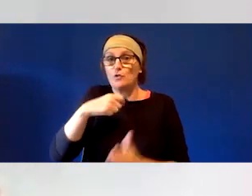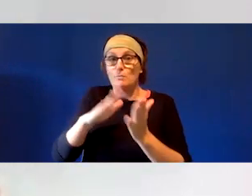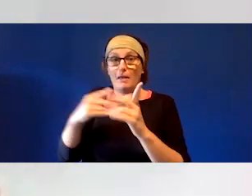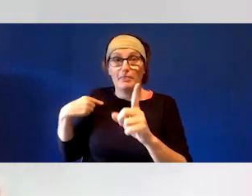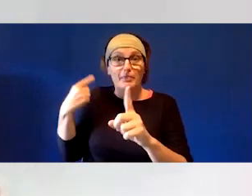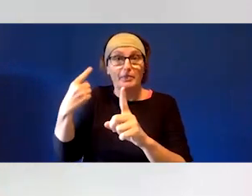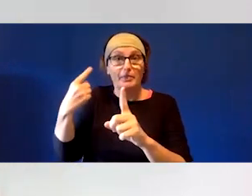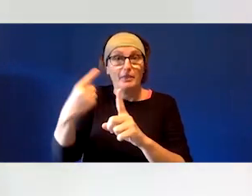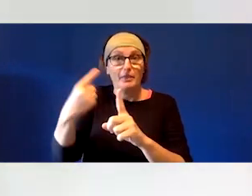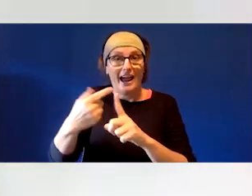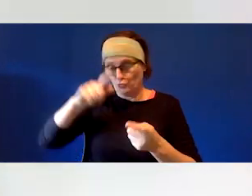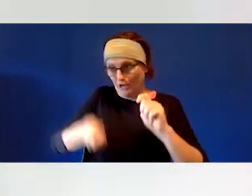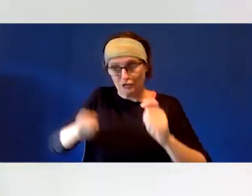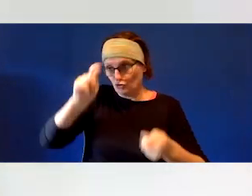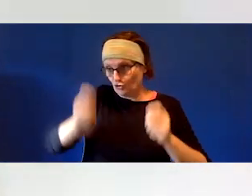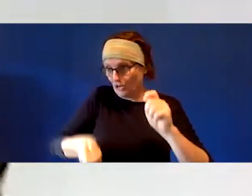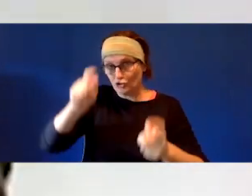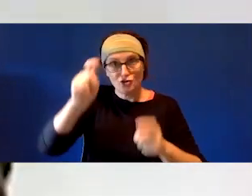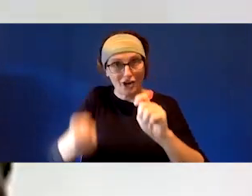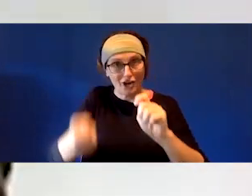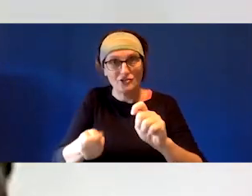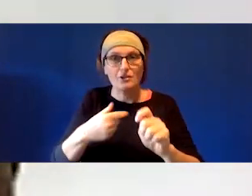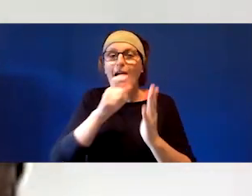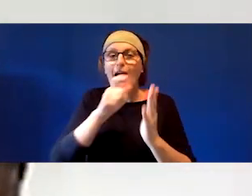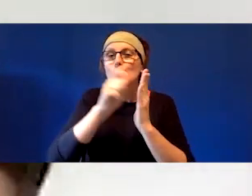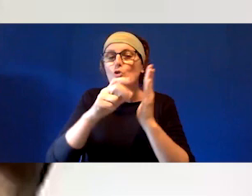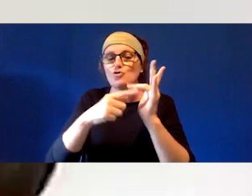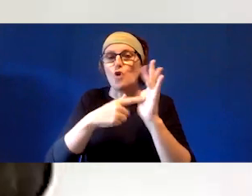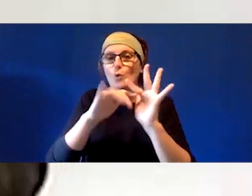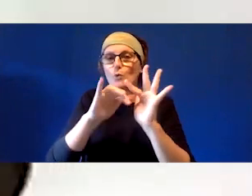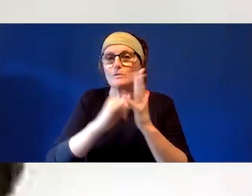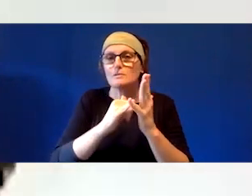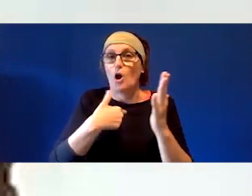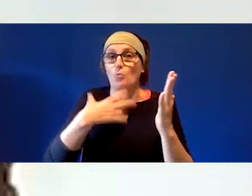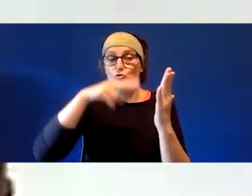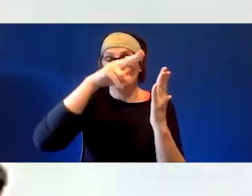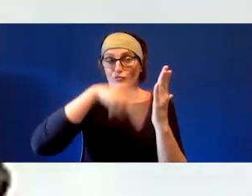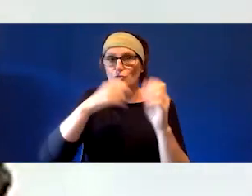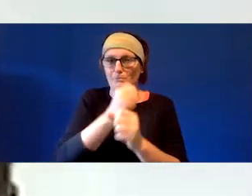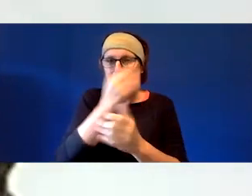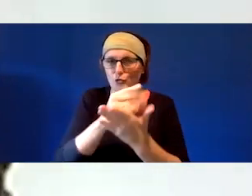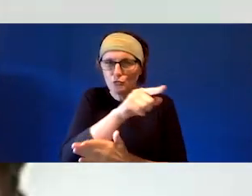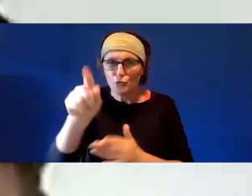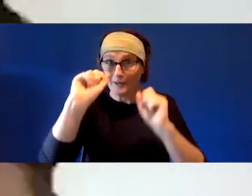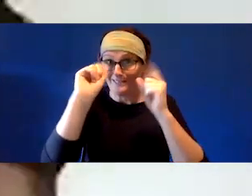I'm just going do read from a few notes that I wrote here, just because I really want this bit to make sense.